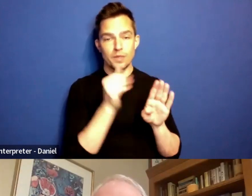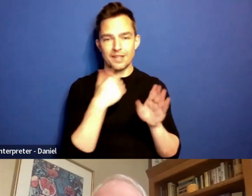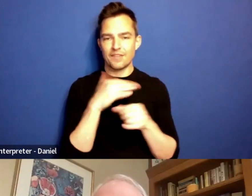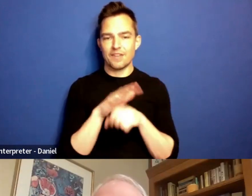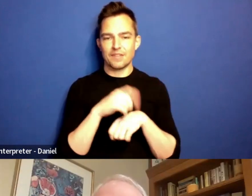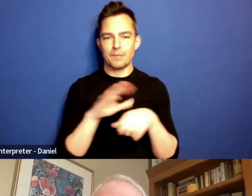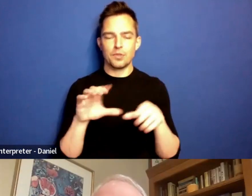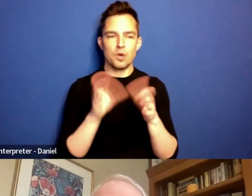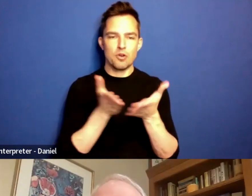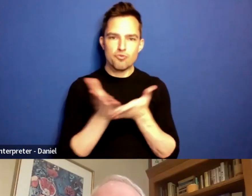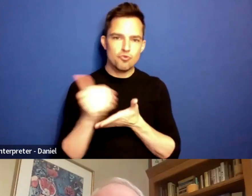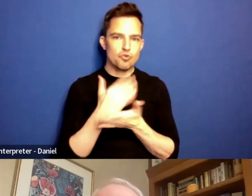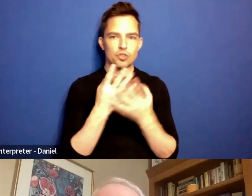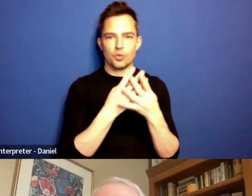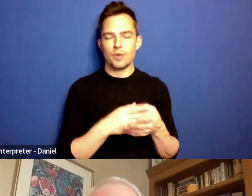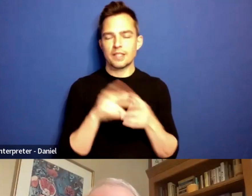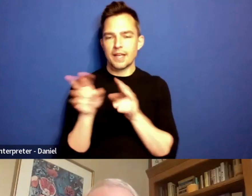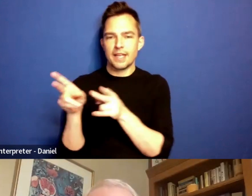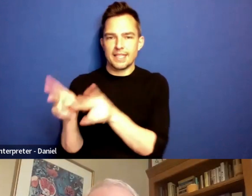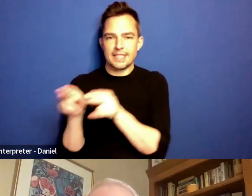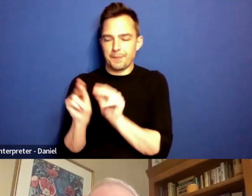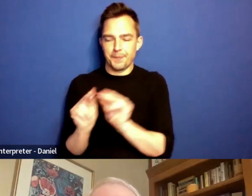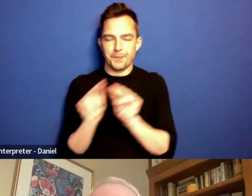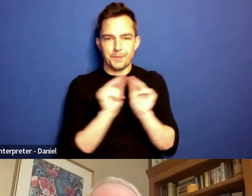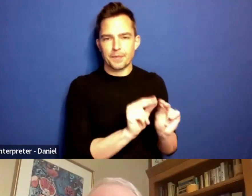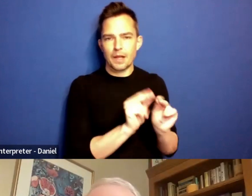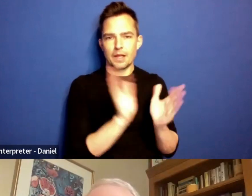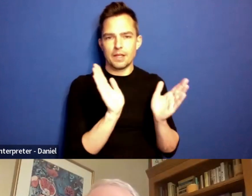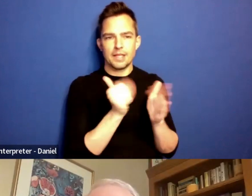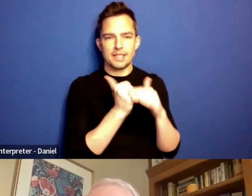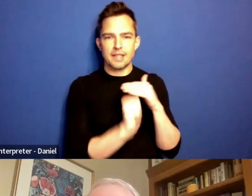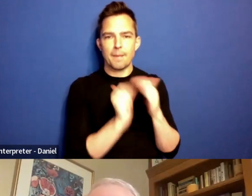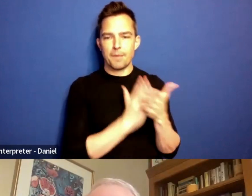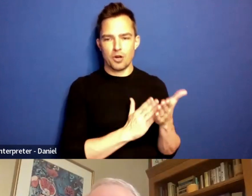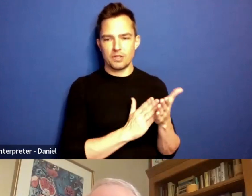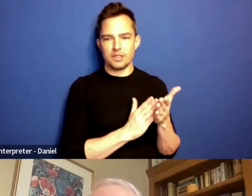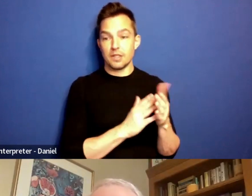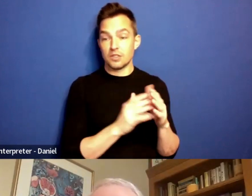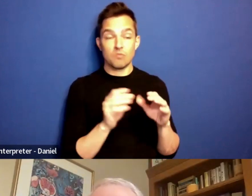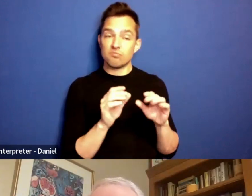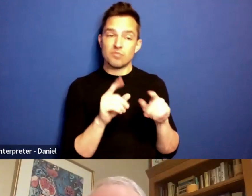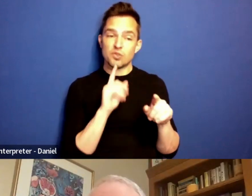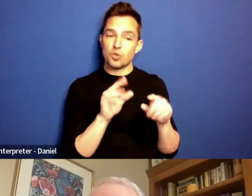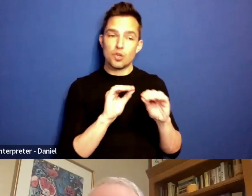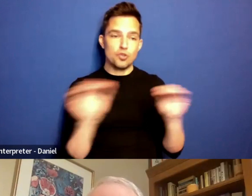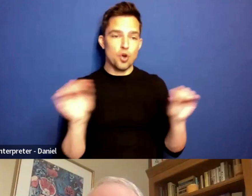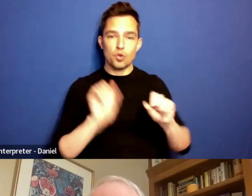had to pick a sub part. And there's no question that when you tried to be fast, you're